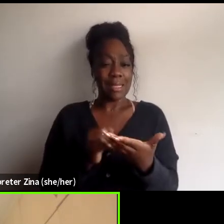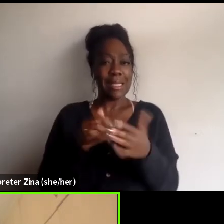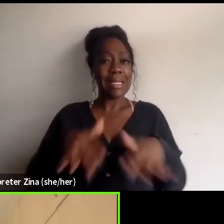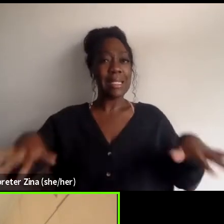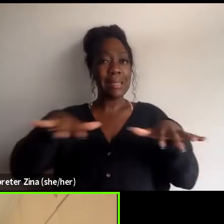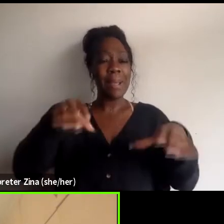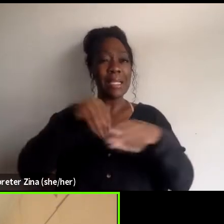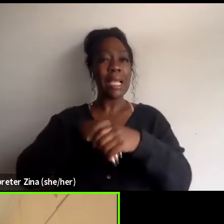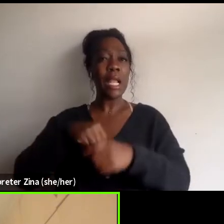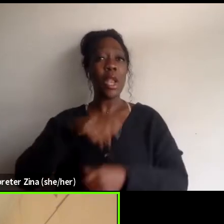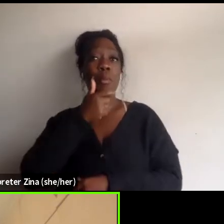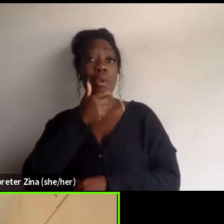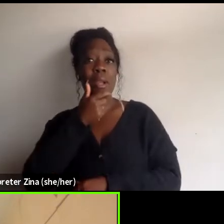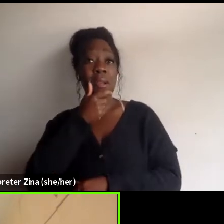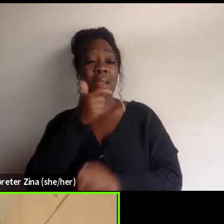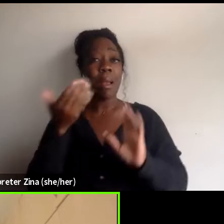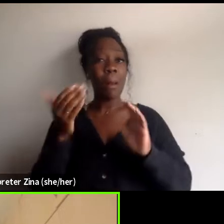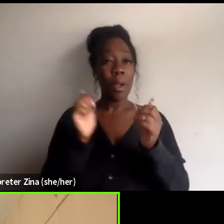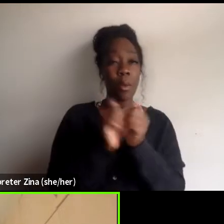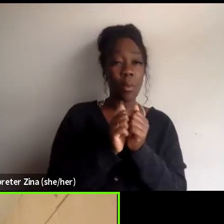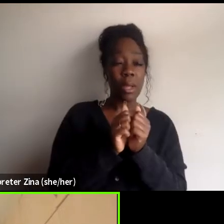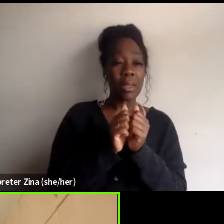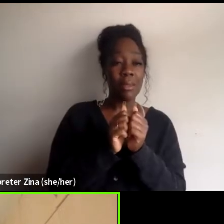as opposed to in your work on the African continent.